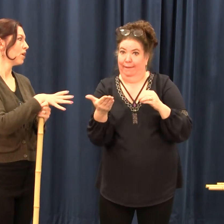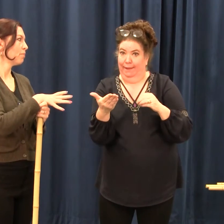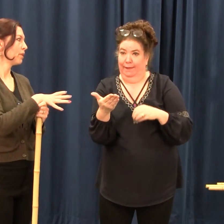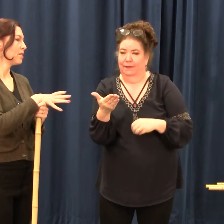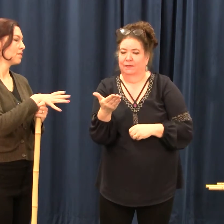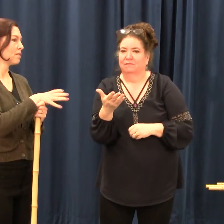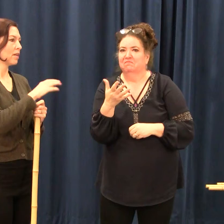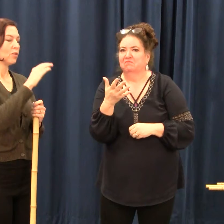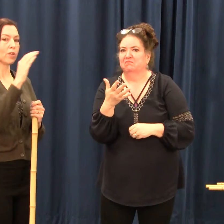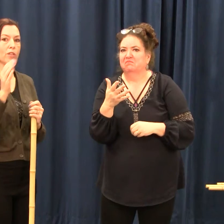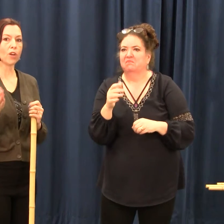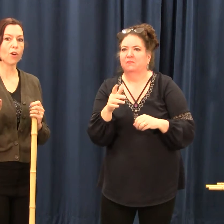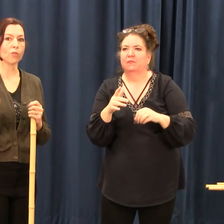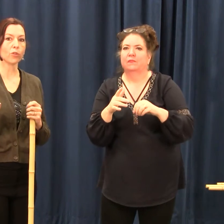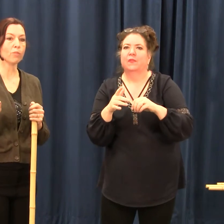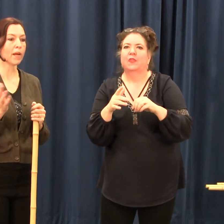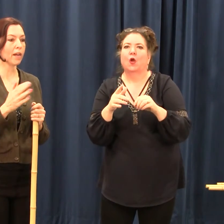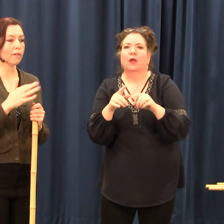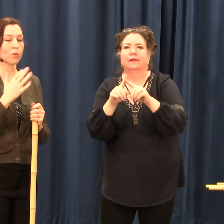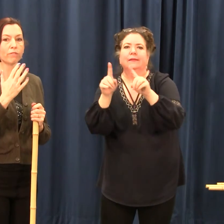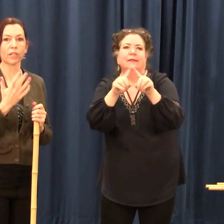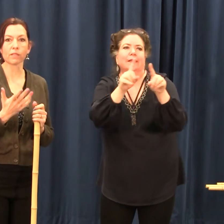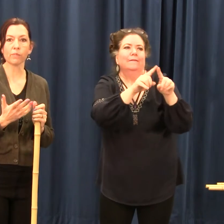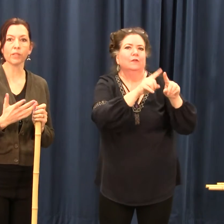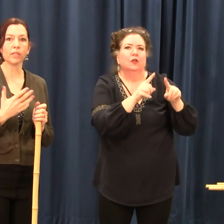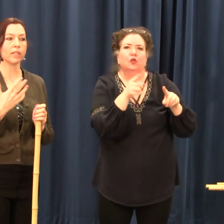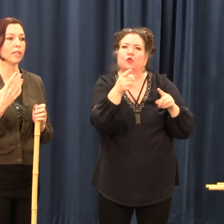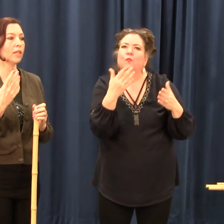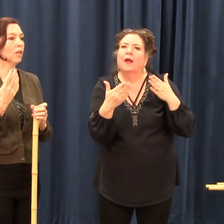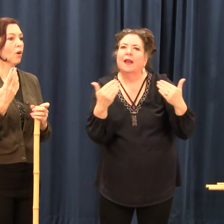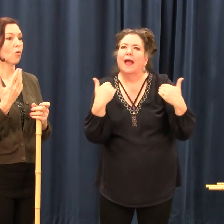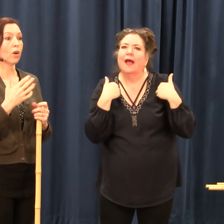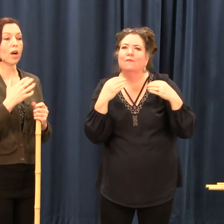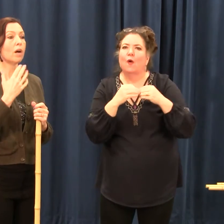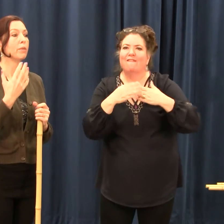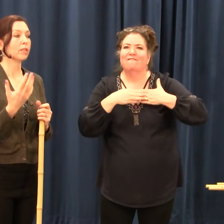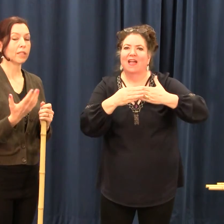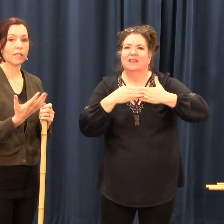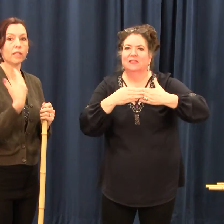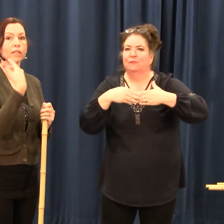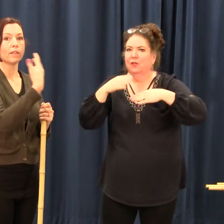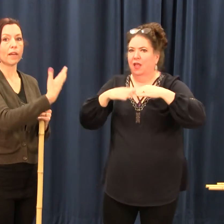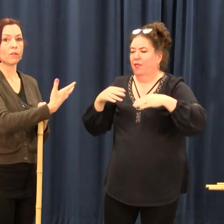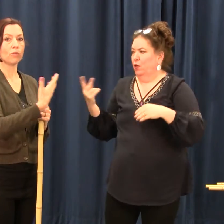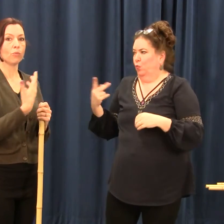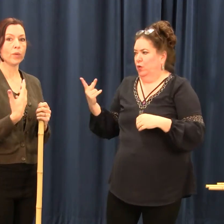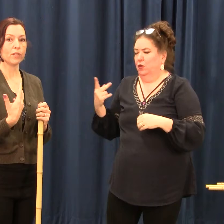are places that you can go, you might have more flexibility or ability then we do.